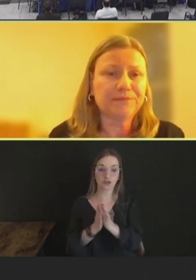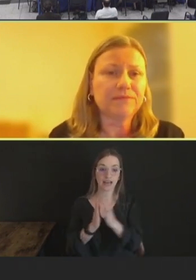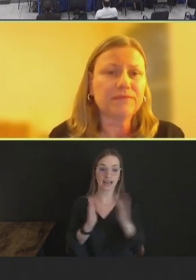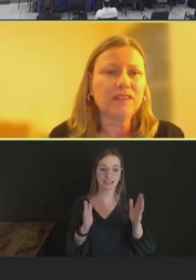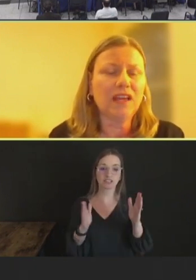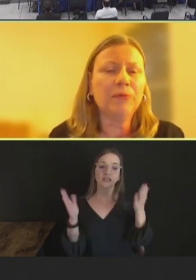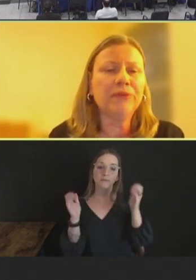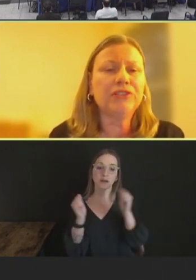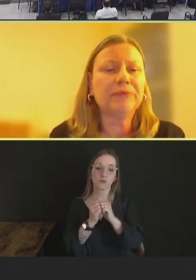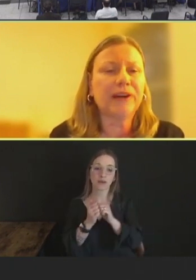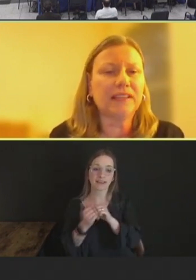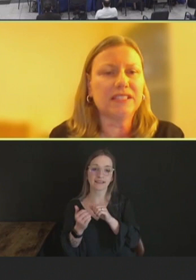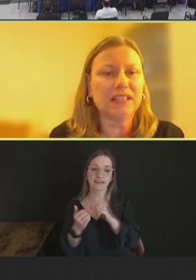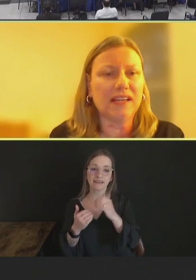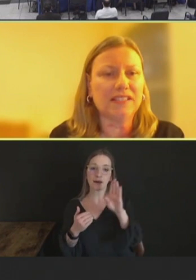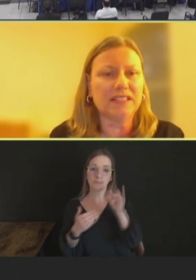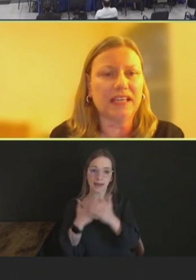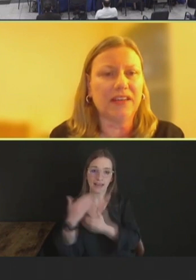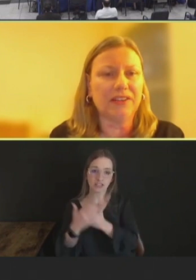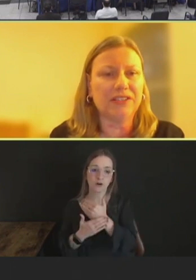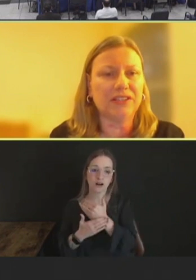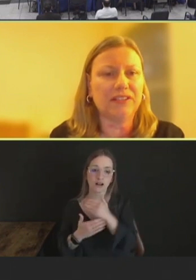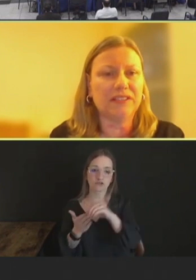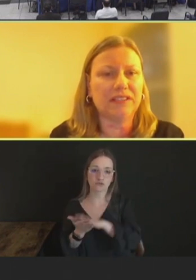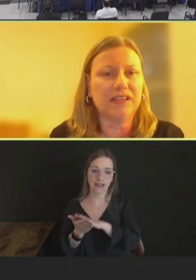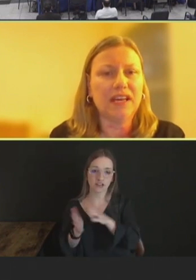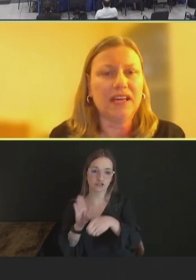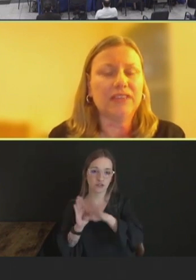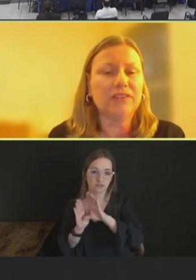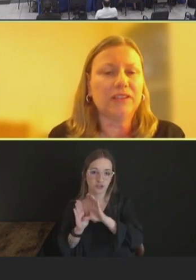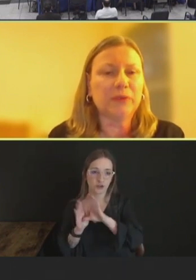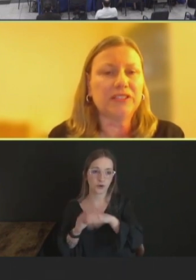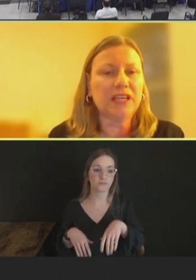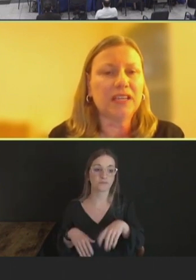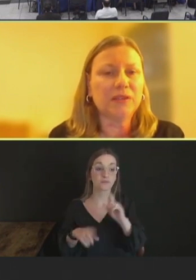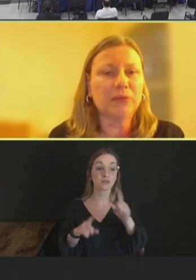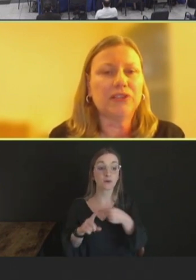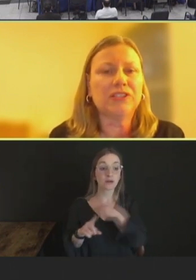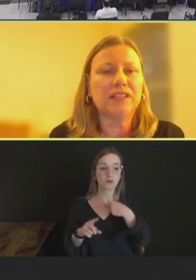And when we group pregnancy losses together, so these are including spontaneous abortions